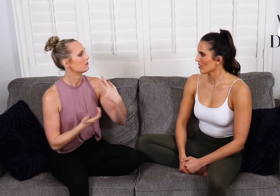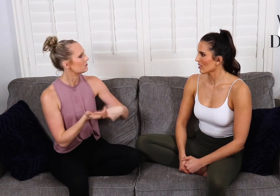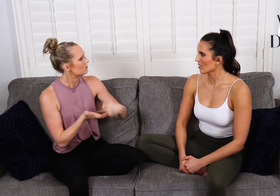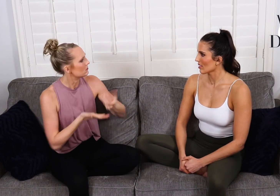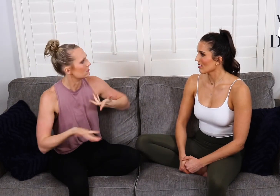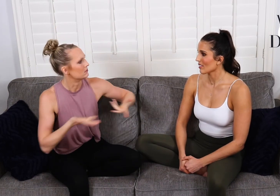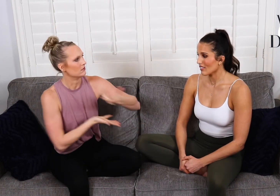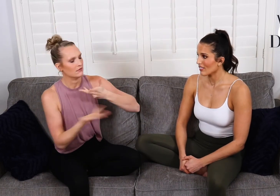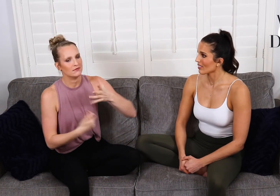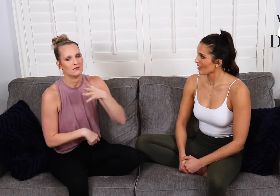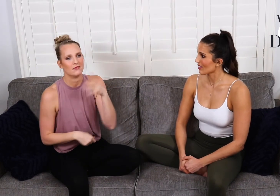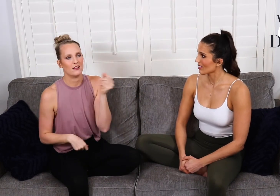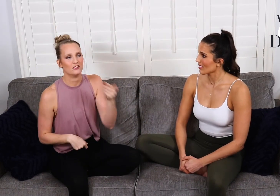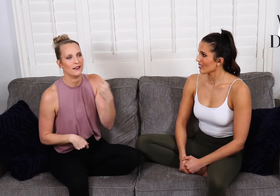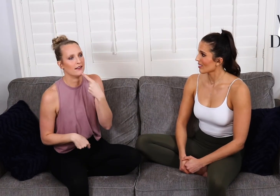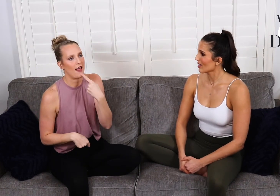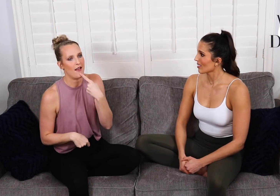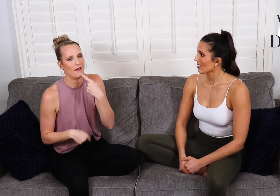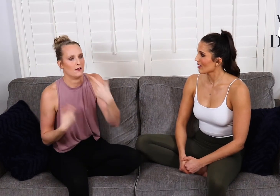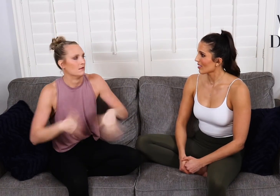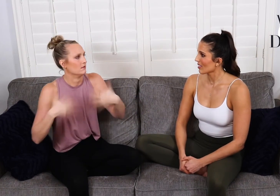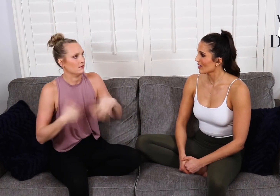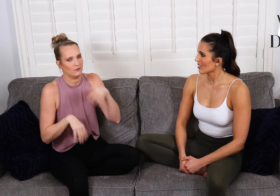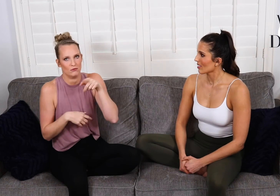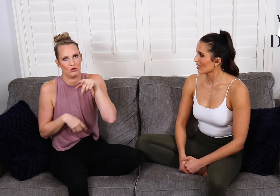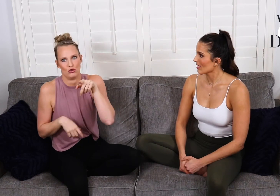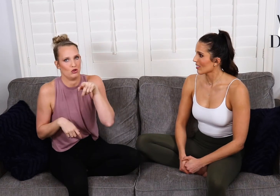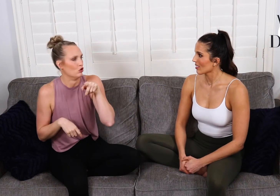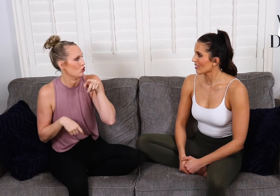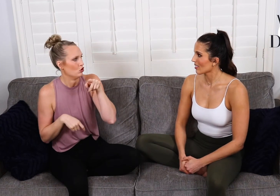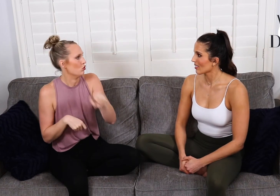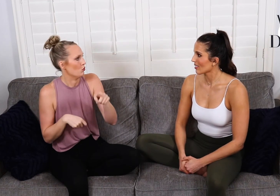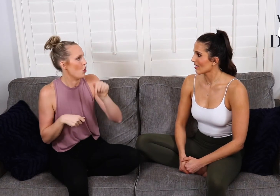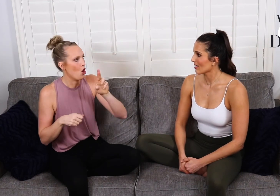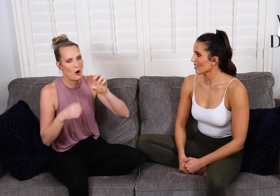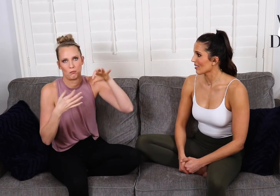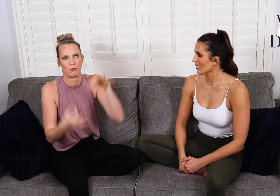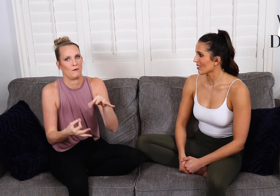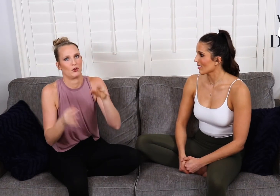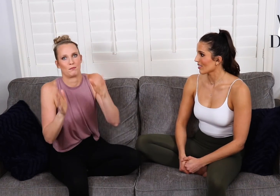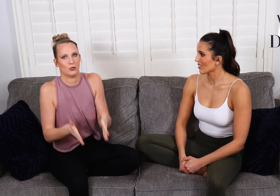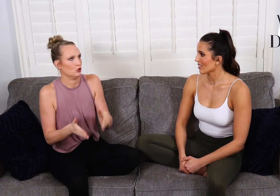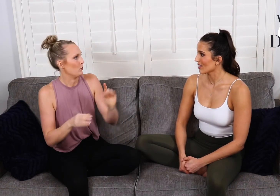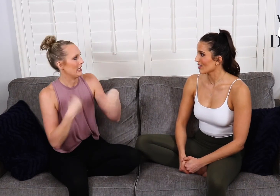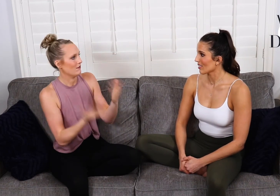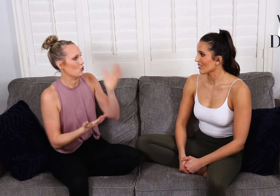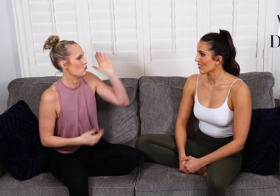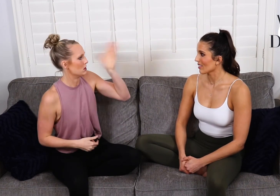a good discussion and they said, “Wow, like you are the perfect person to give this presentation